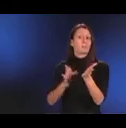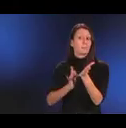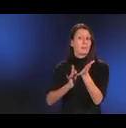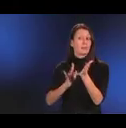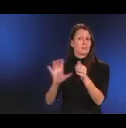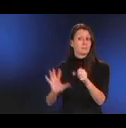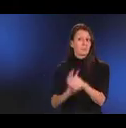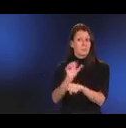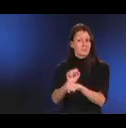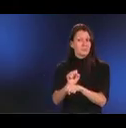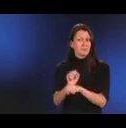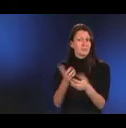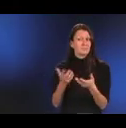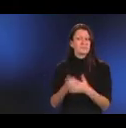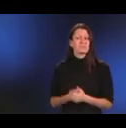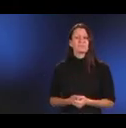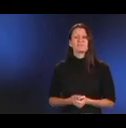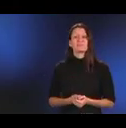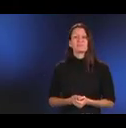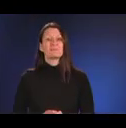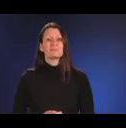going to the psychiatrist to discuss medication.